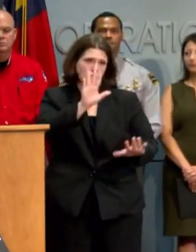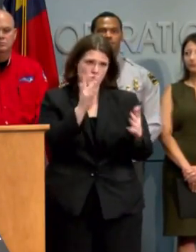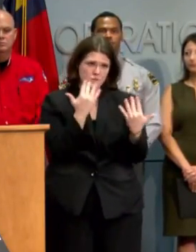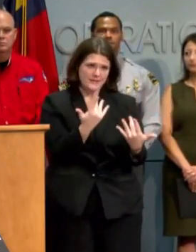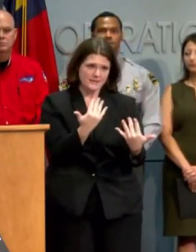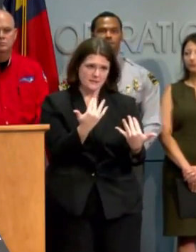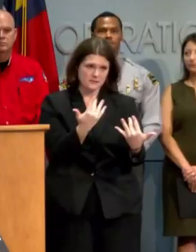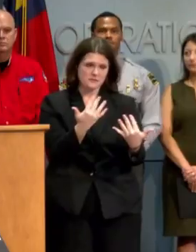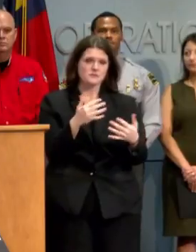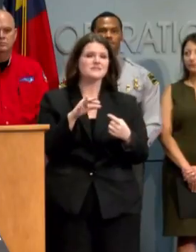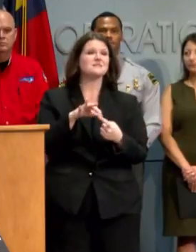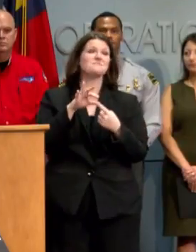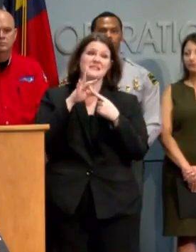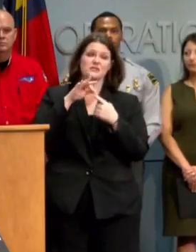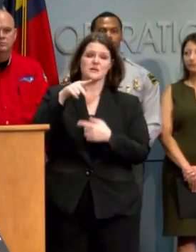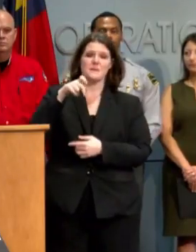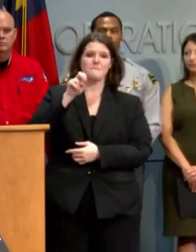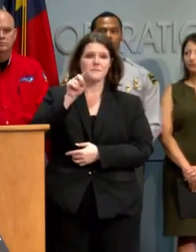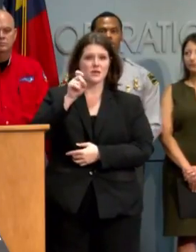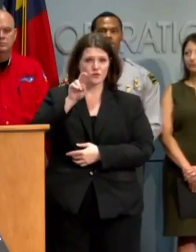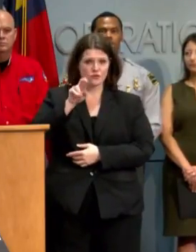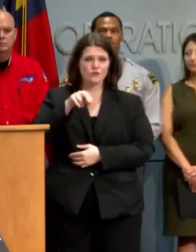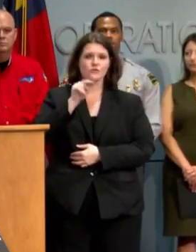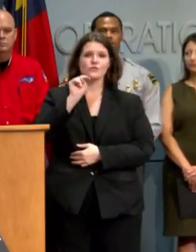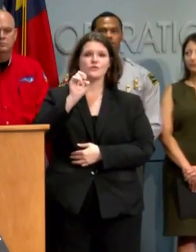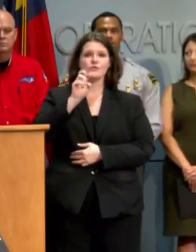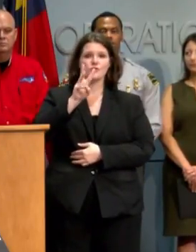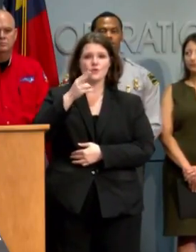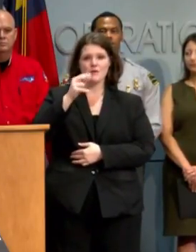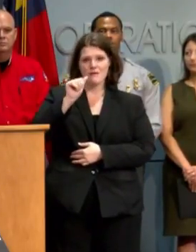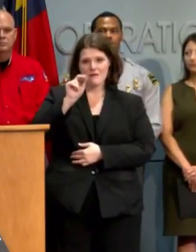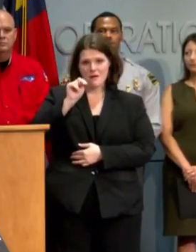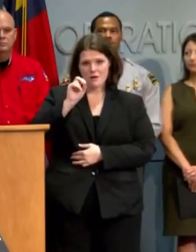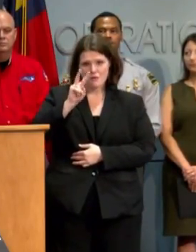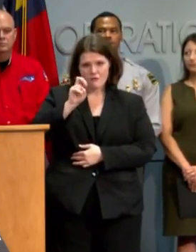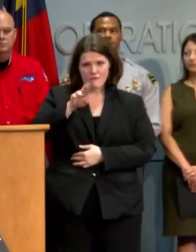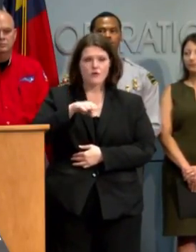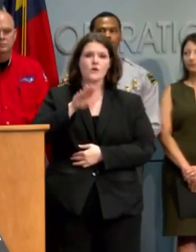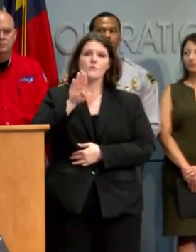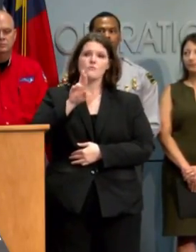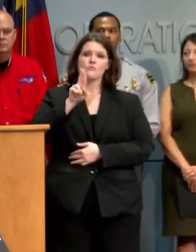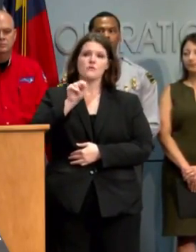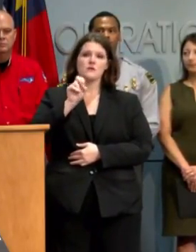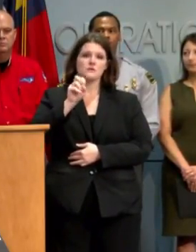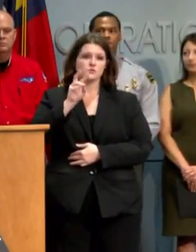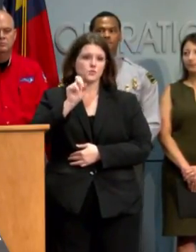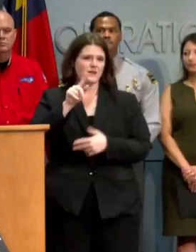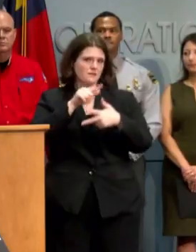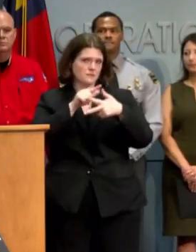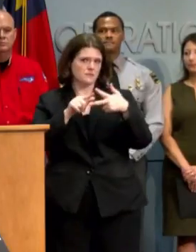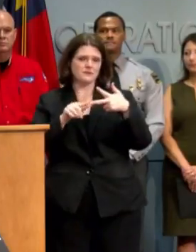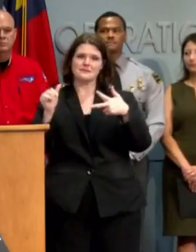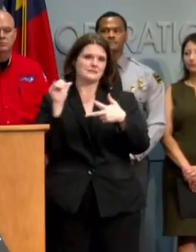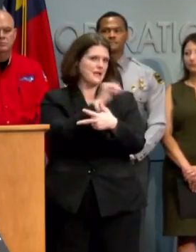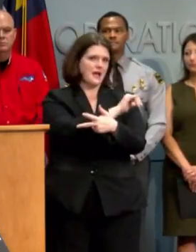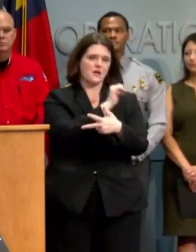EMERGENCY OPERATIONS, DO NOT TRY TO RETURN HOME YET. PARTICULARLY IN THE COUNTIES OF